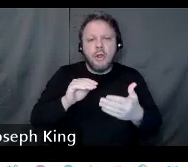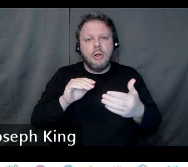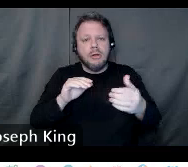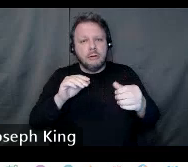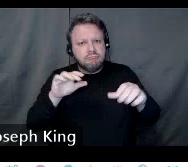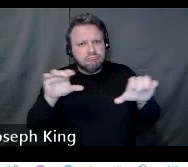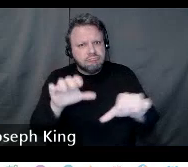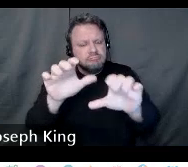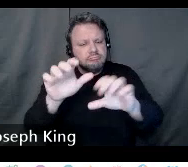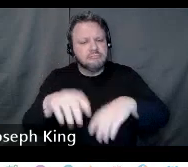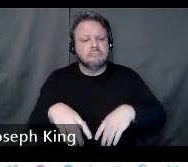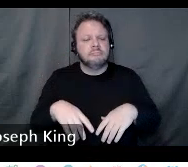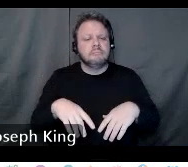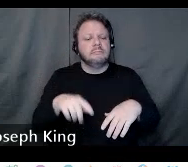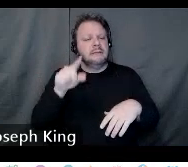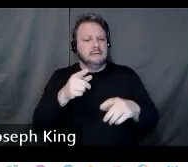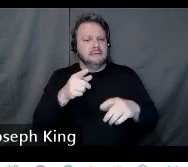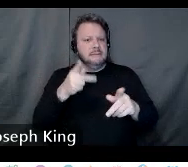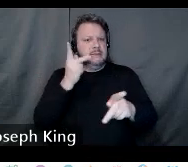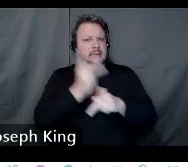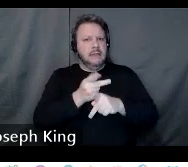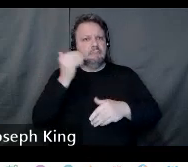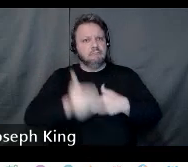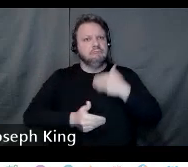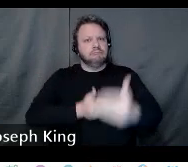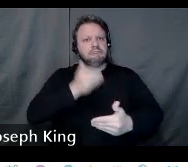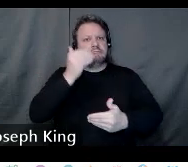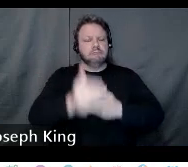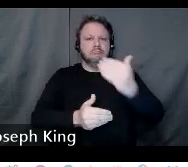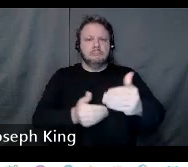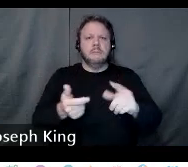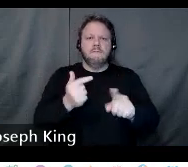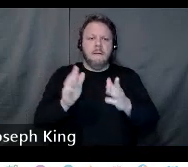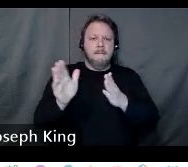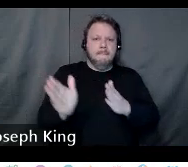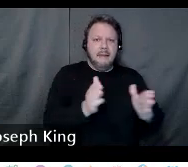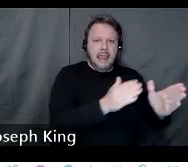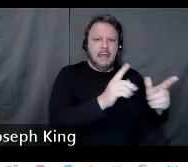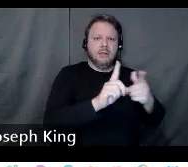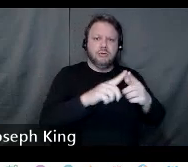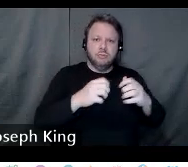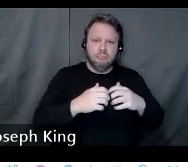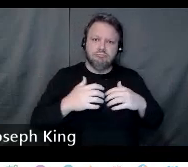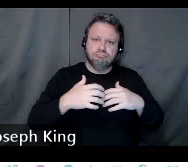These sessions are designed to keep momentum going as we move from planning to implementation.